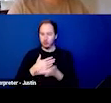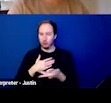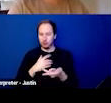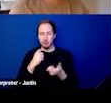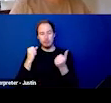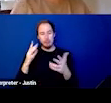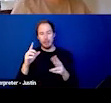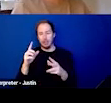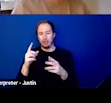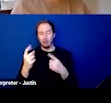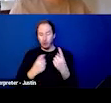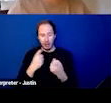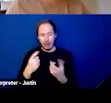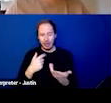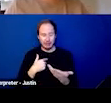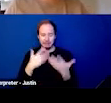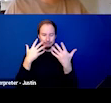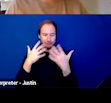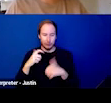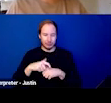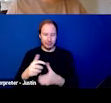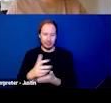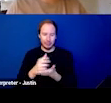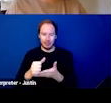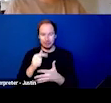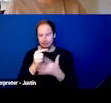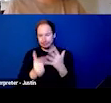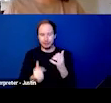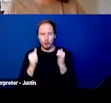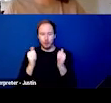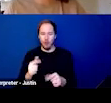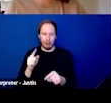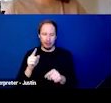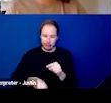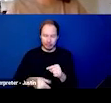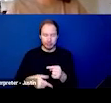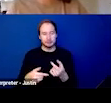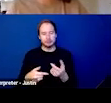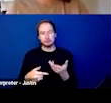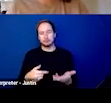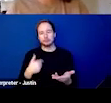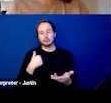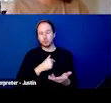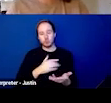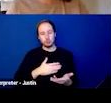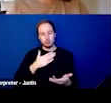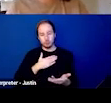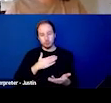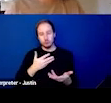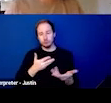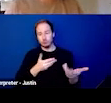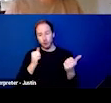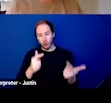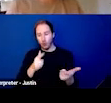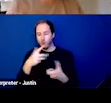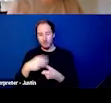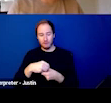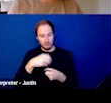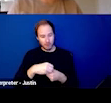so apologies for everyone whose questions we didn't get to. We really appreciate how engaged everyone has been and how many questions you did submit.